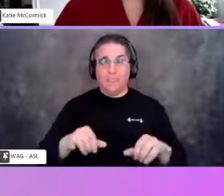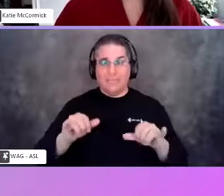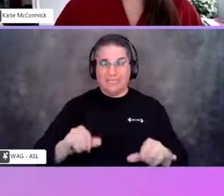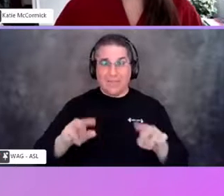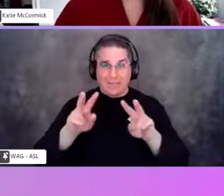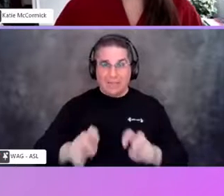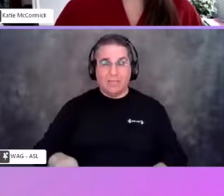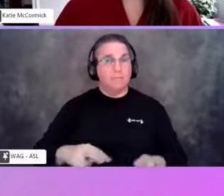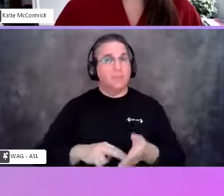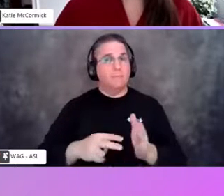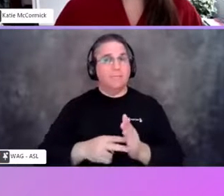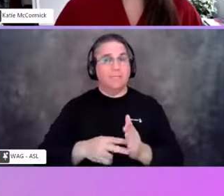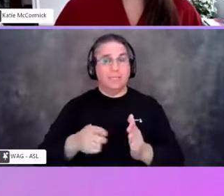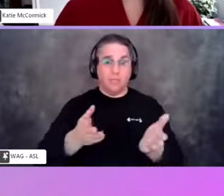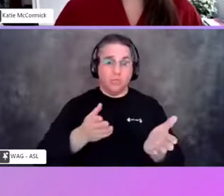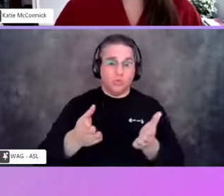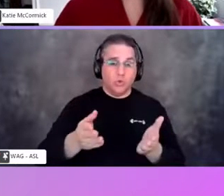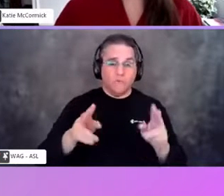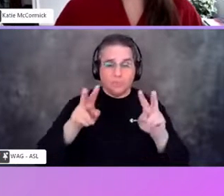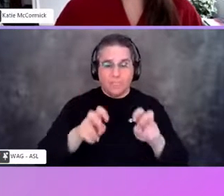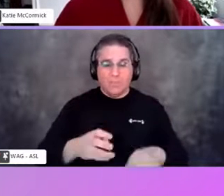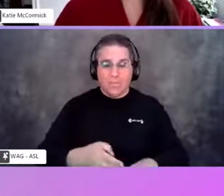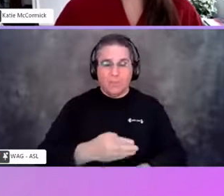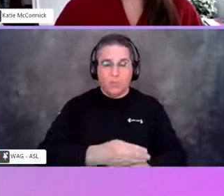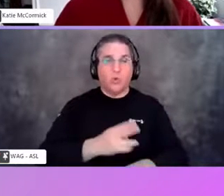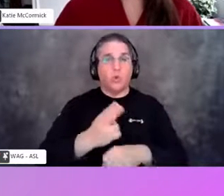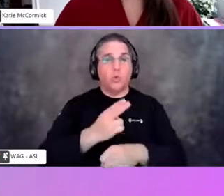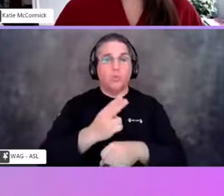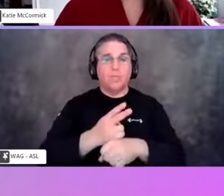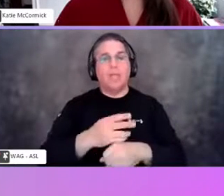dynamic analysis. Audit process is to determine the